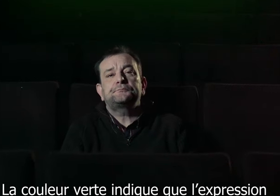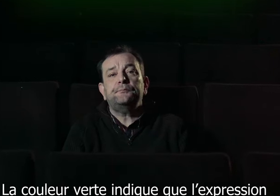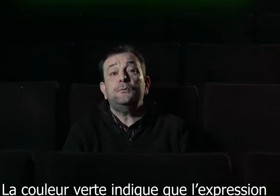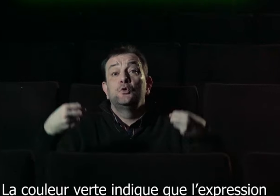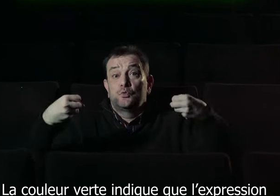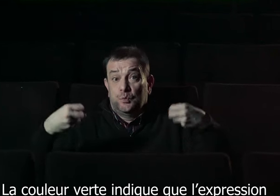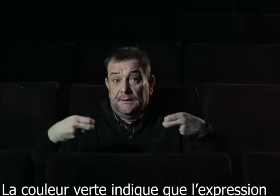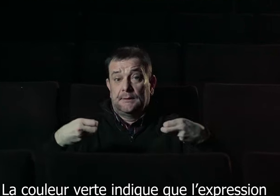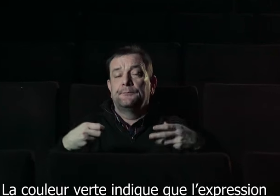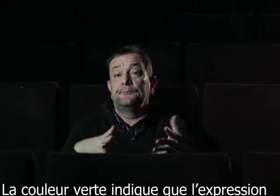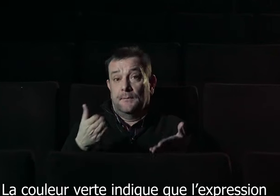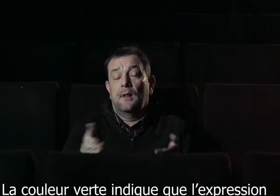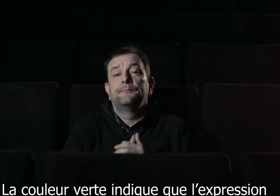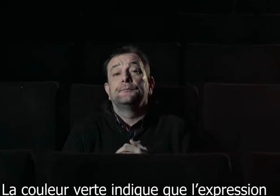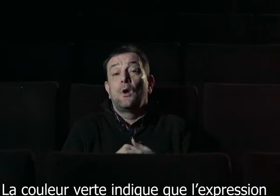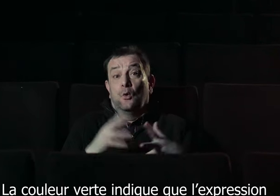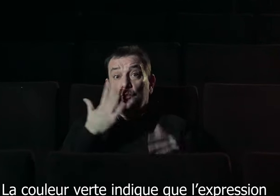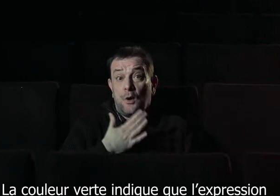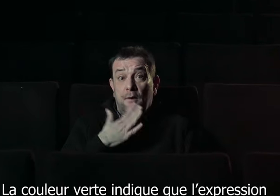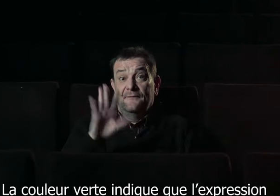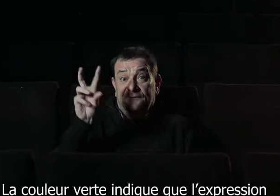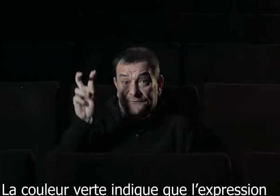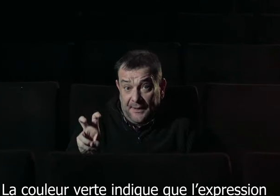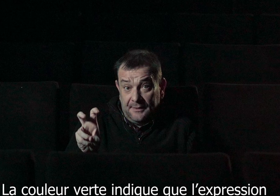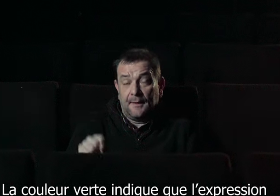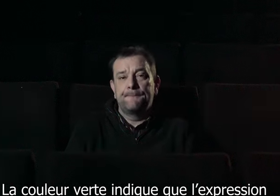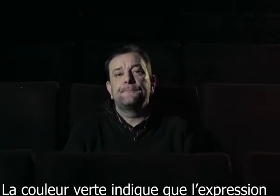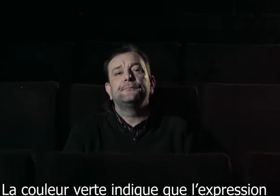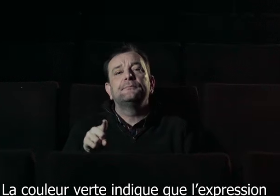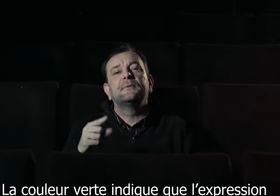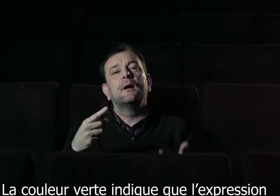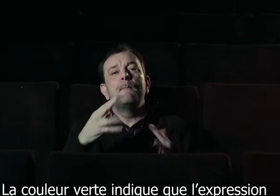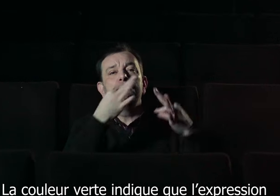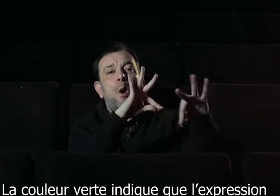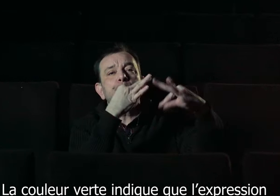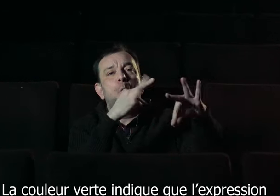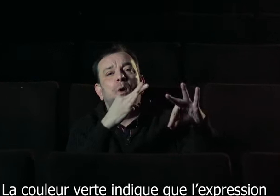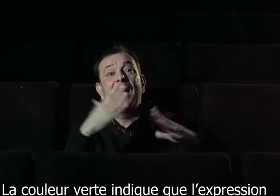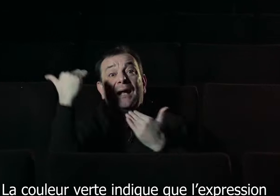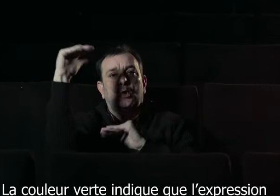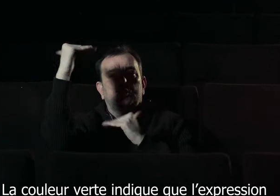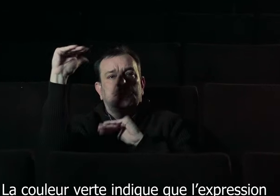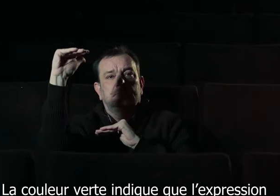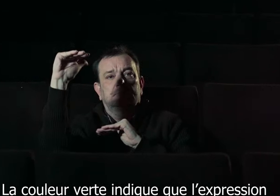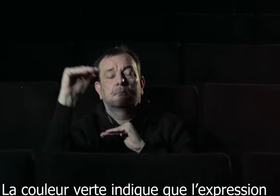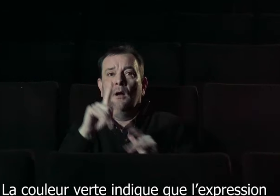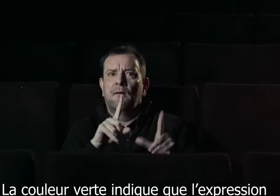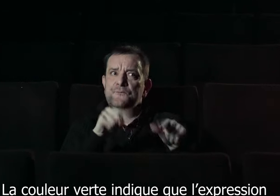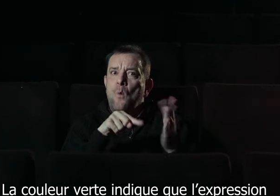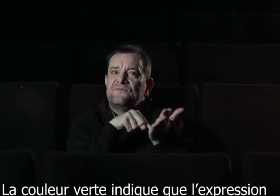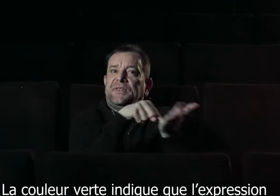The green color indicates that the expression is in a foreign language